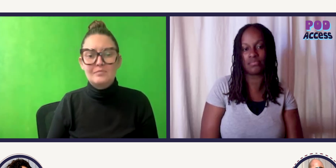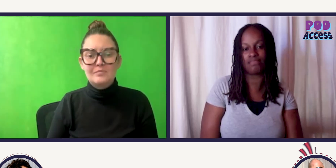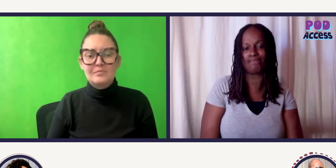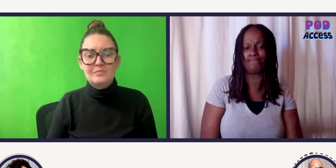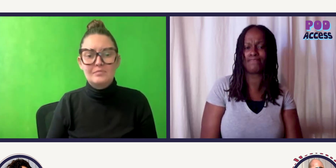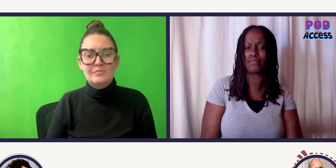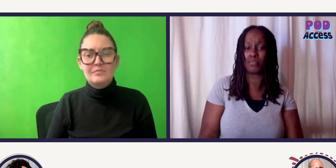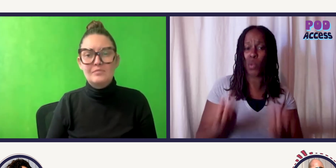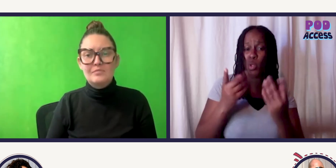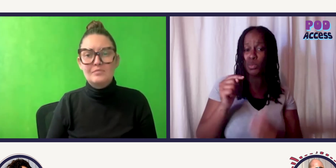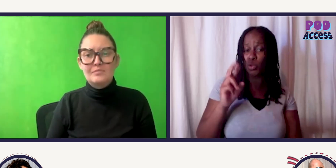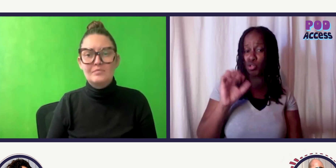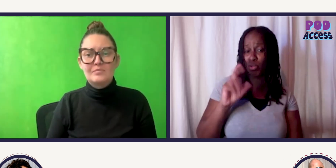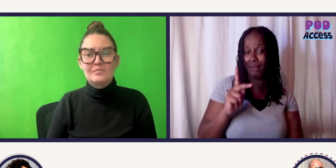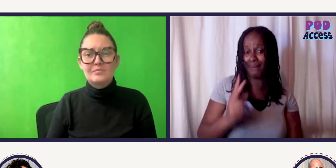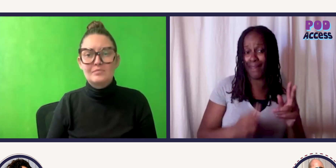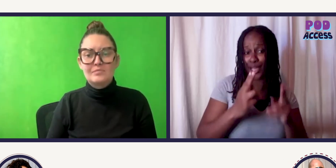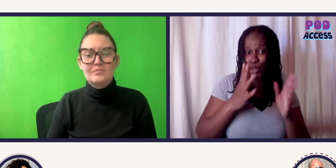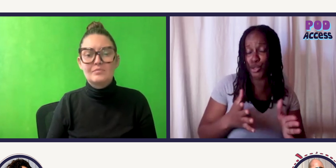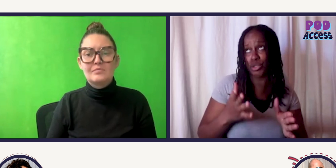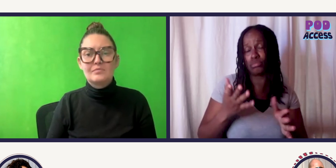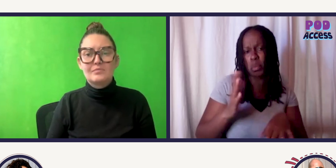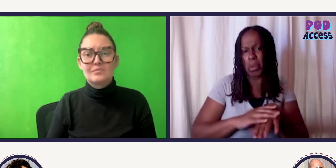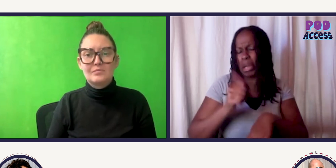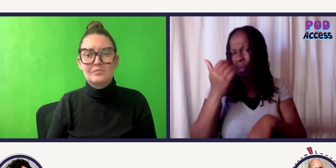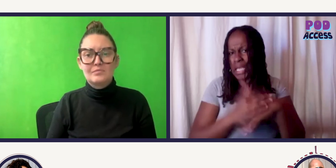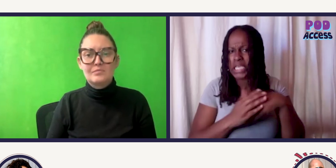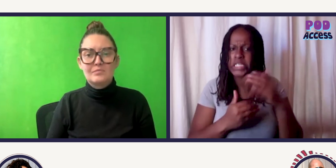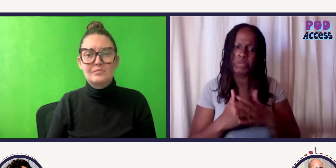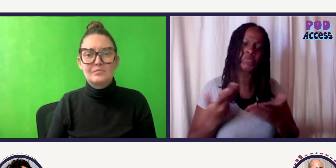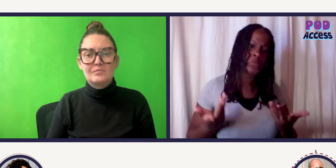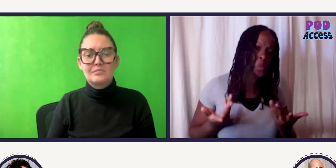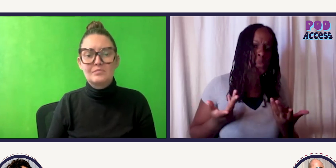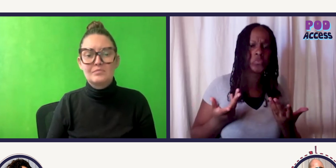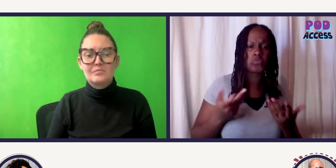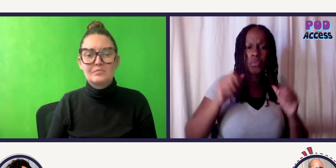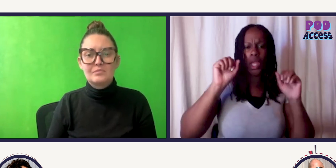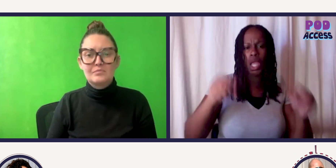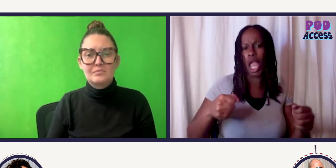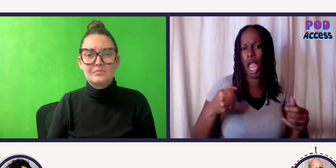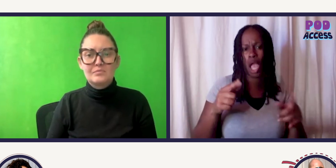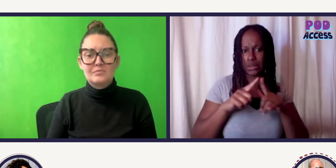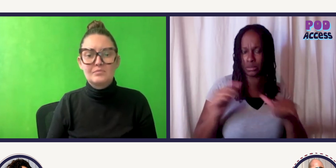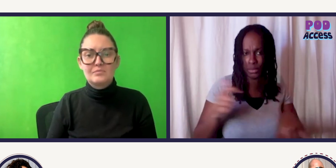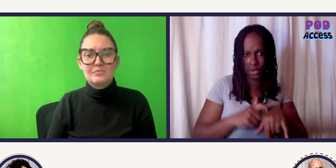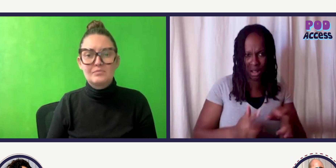Multitrack editors, on the other hand, can simultaneously edit multiple files without overwriting the originals.